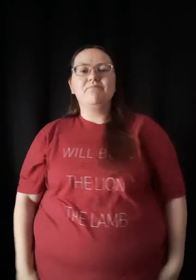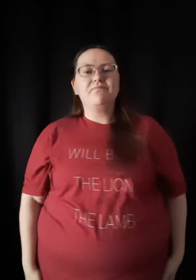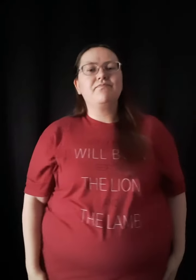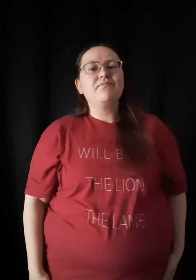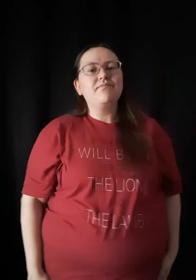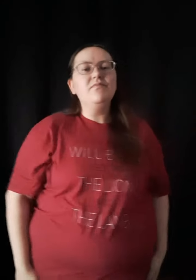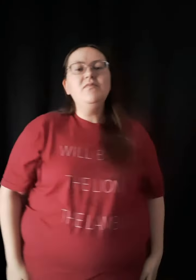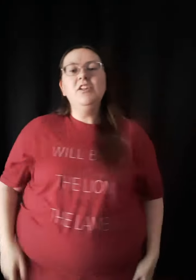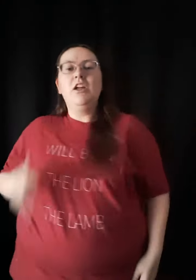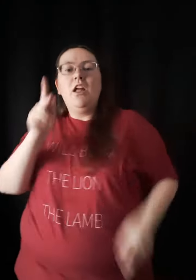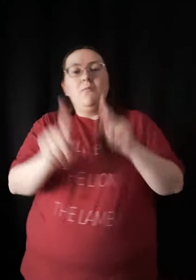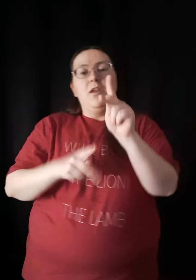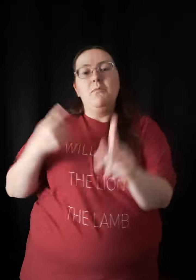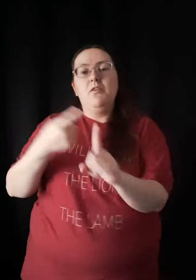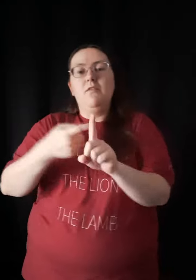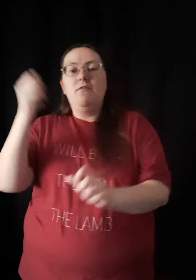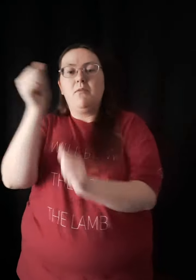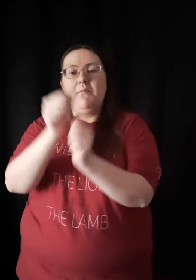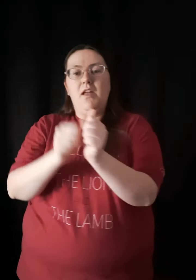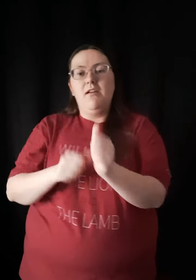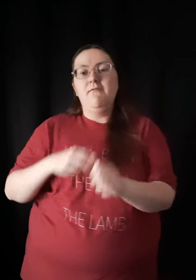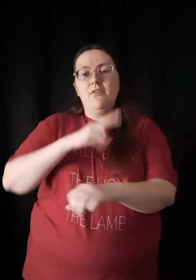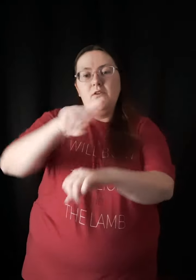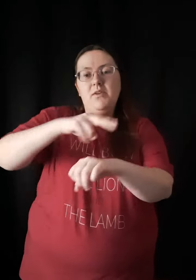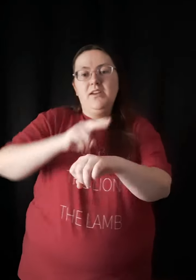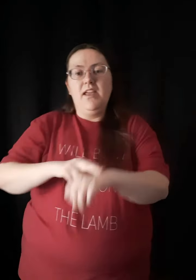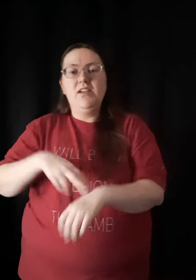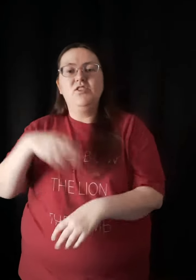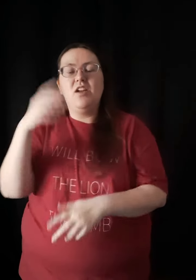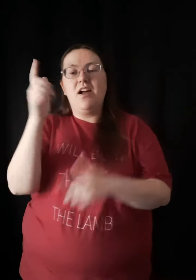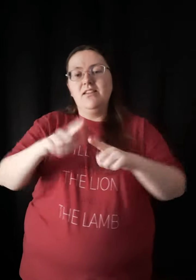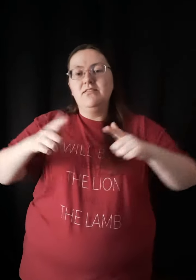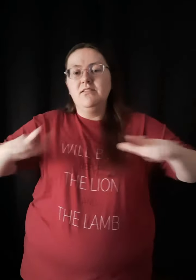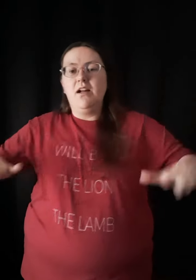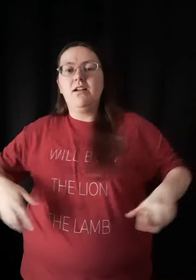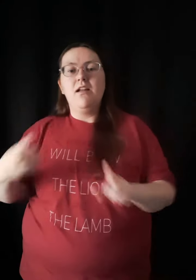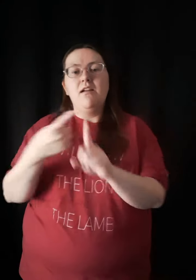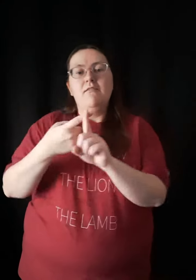People from every nation People from every nation and tongue